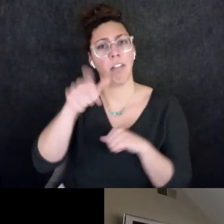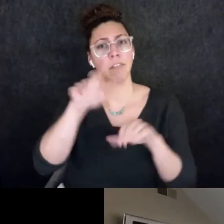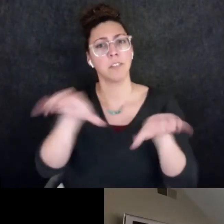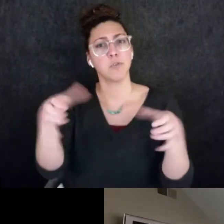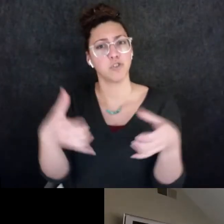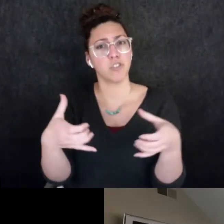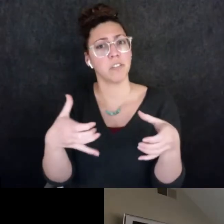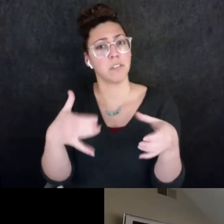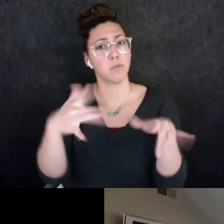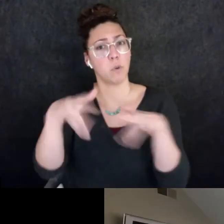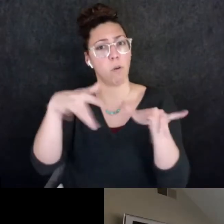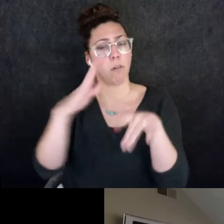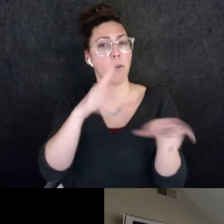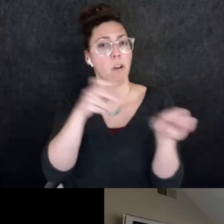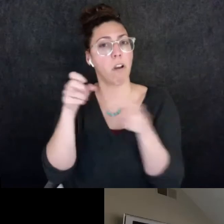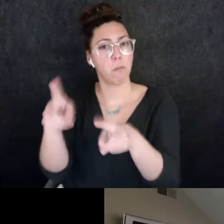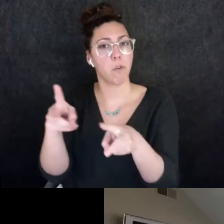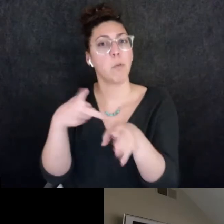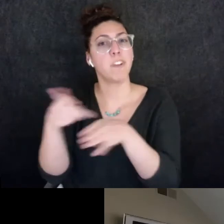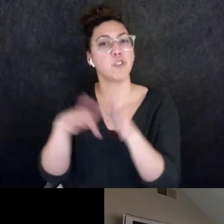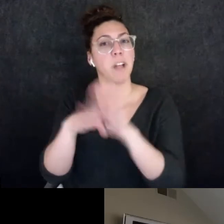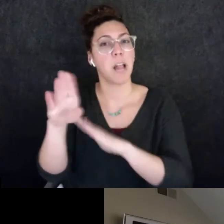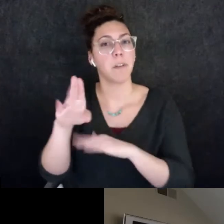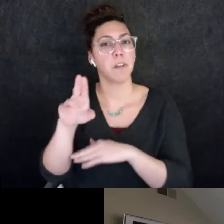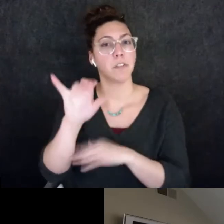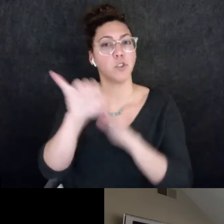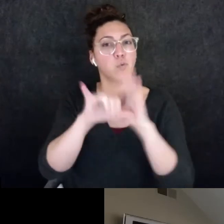uploading it onto our professional development YouTube channel. So you will be